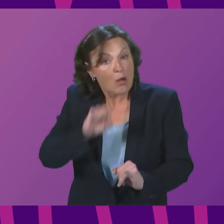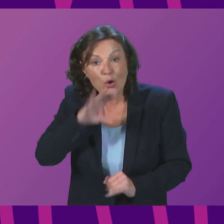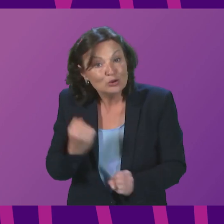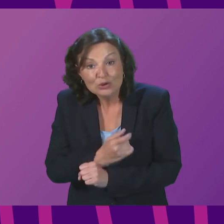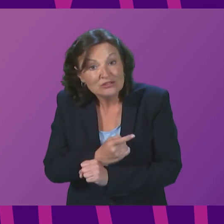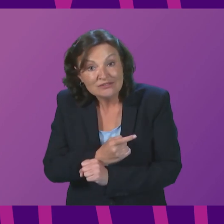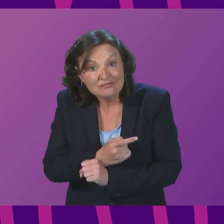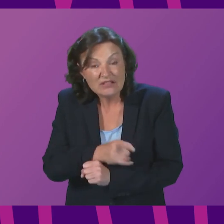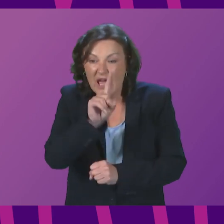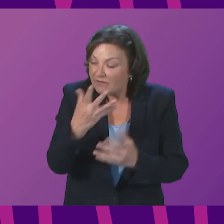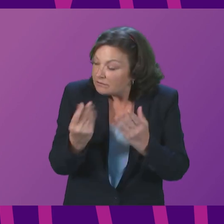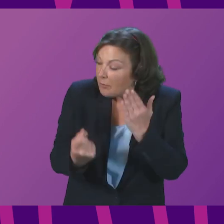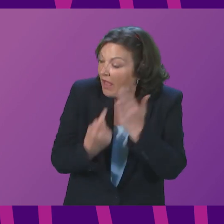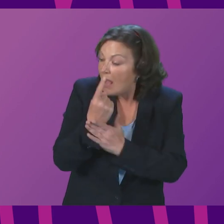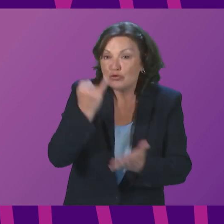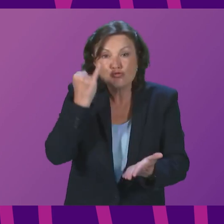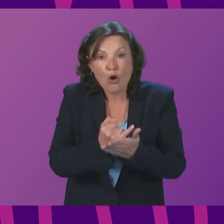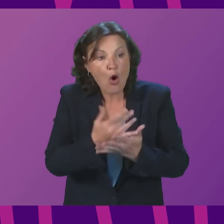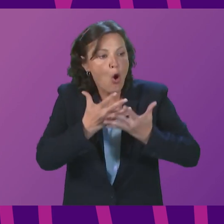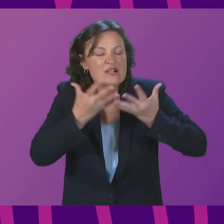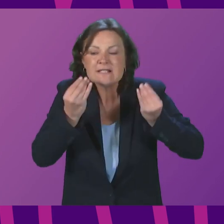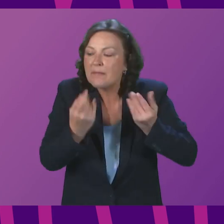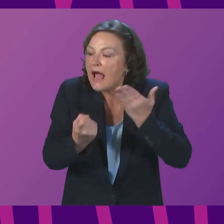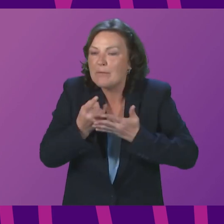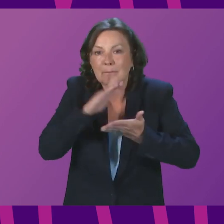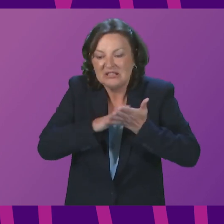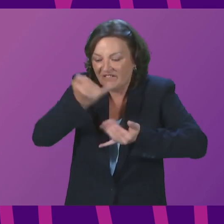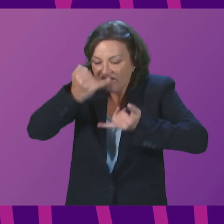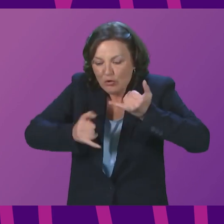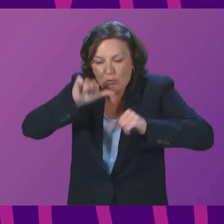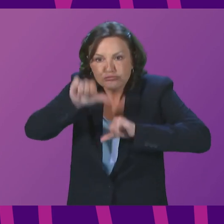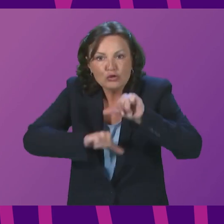If things are wrong and represent failures in processes, I will take the action to put